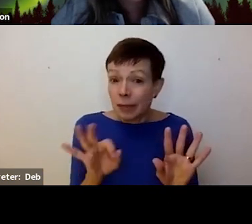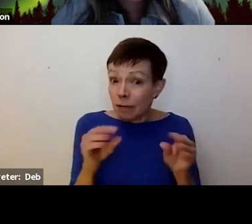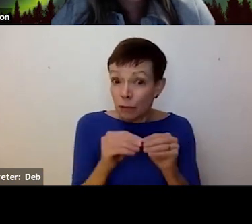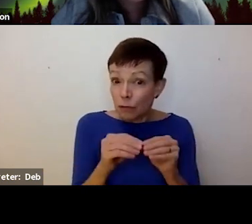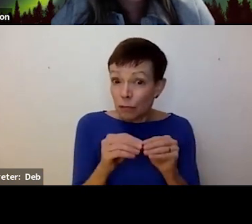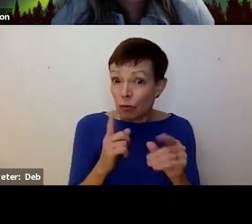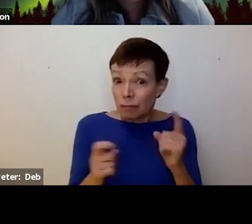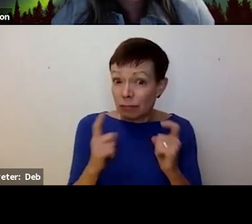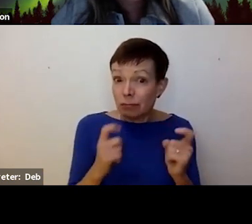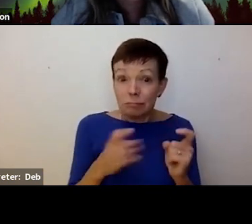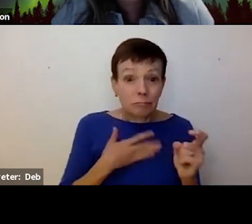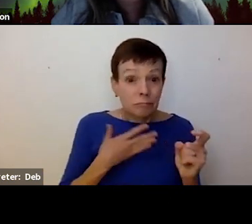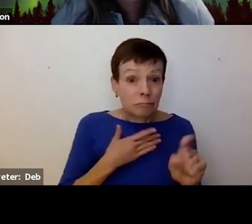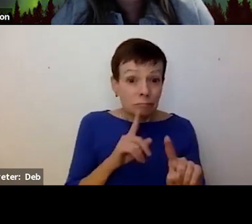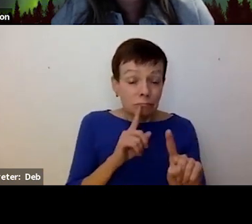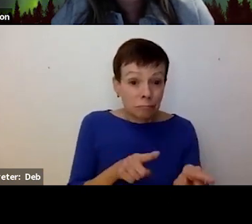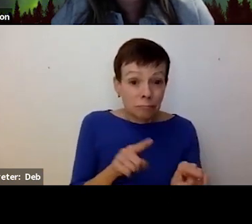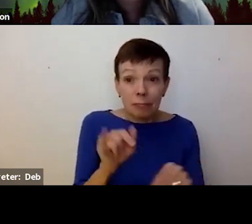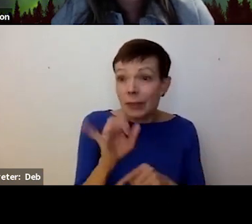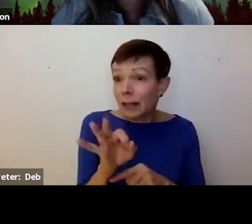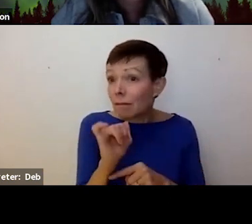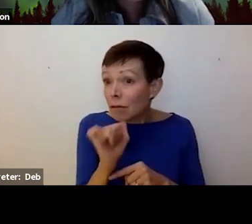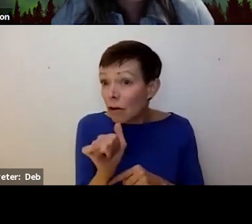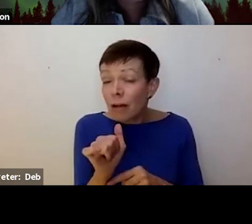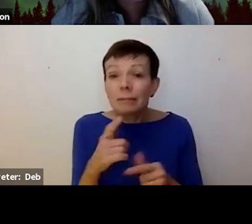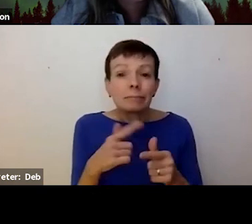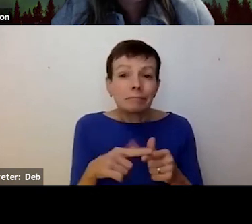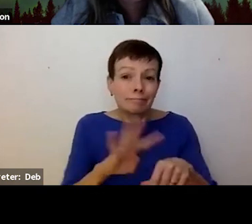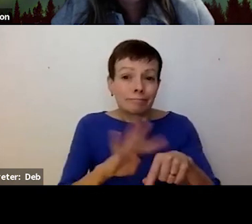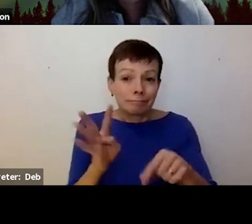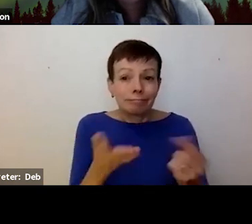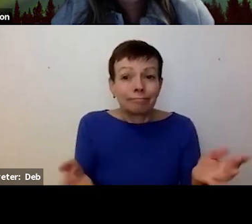we would entertain them. Otherwise, we will close our proceedings and